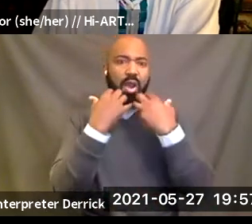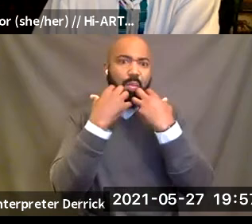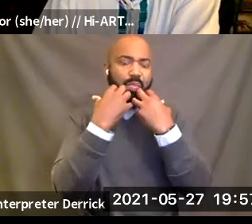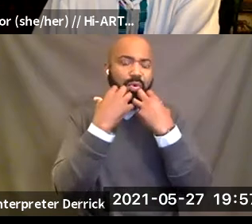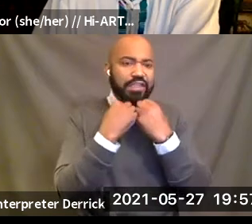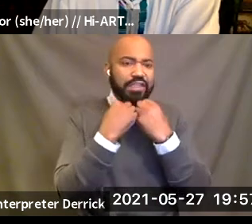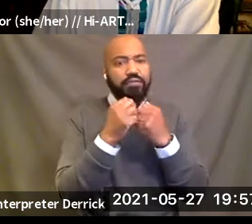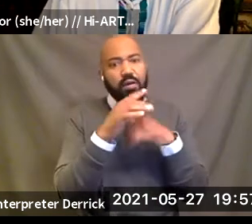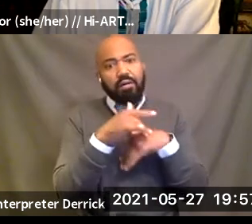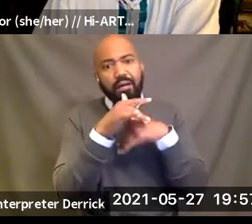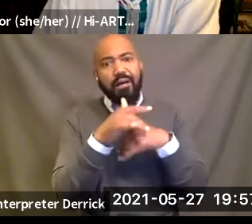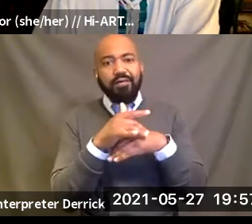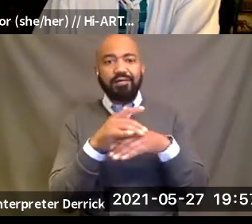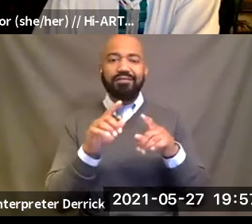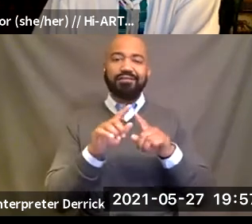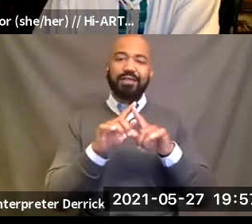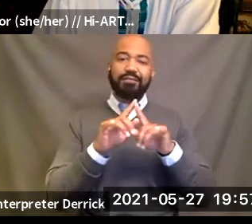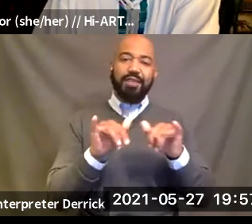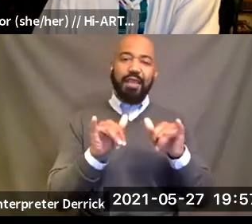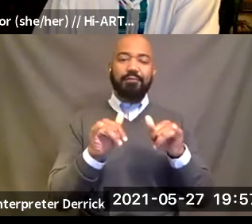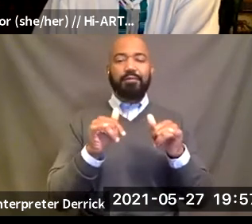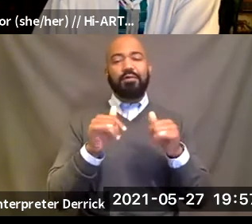Kirya Traber (she/her): X to answer, but I just want to jump in there, a couple of questions from the.